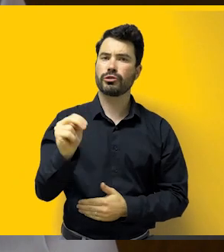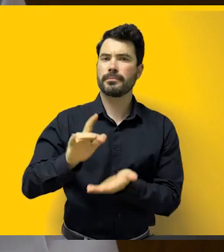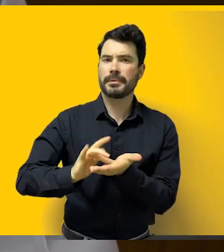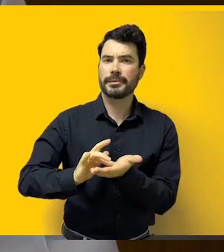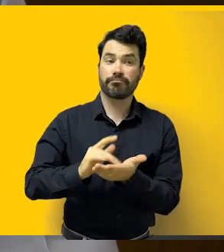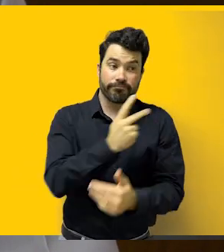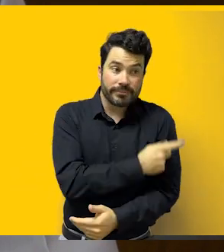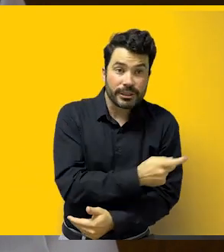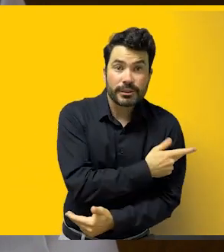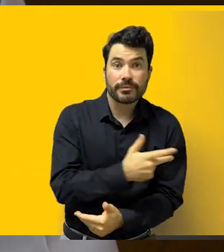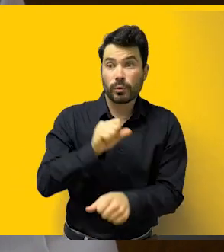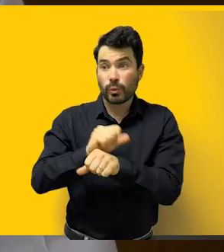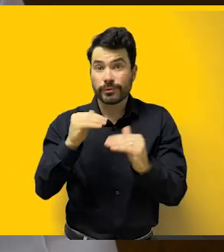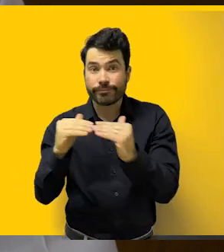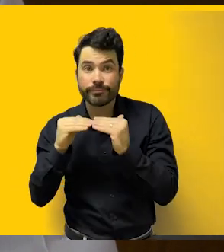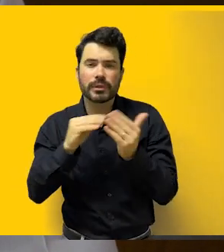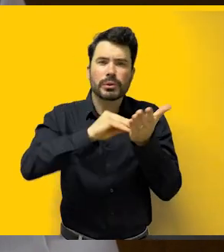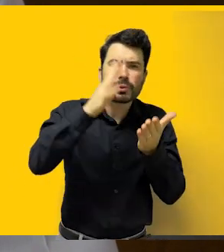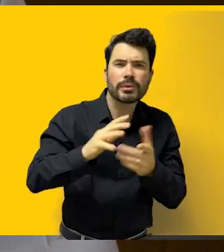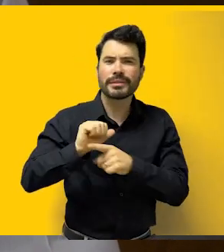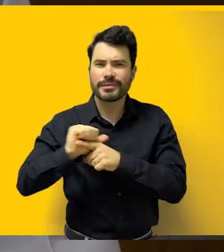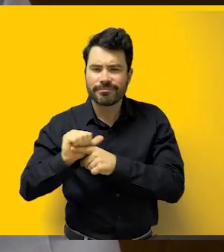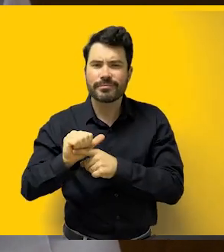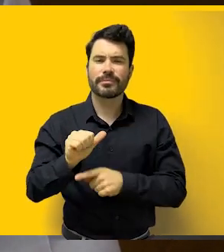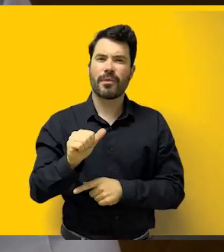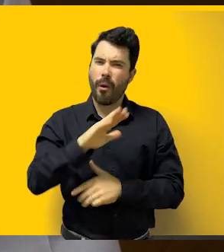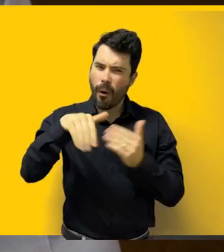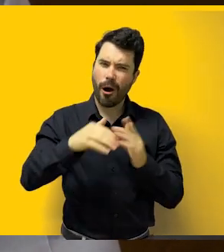our colleagues, our students and trainees, and our communities